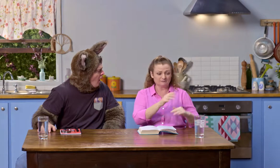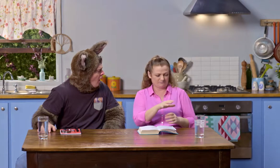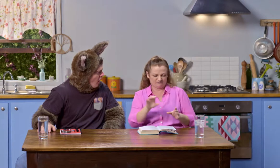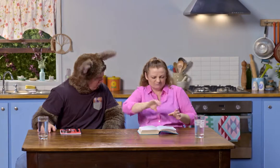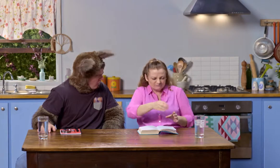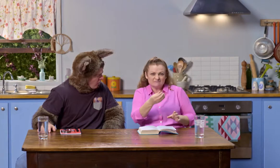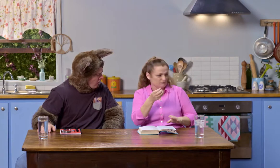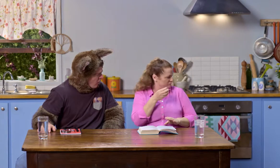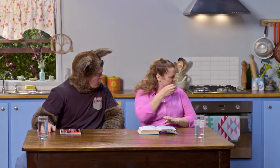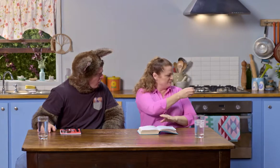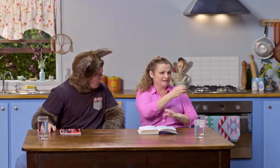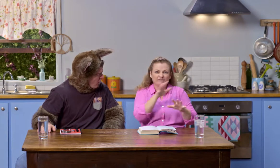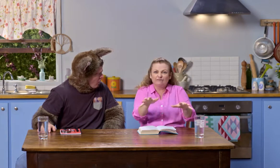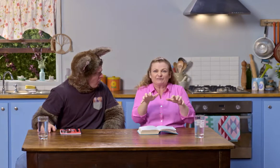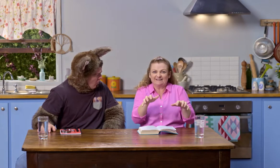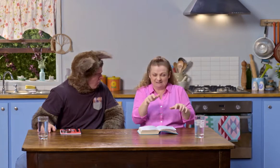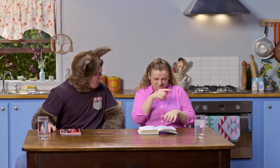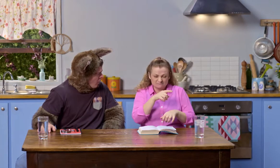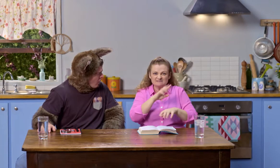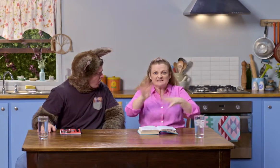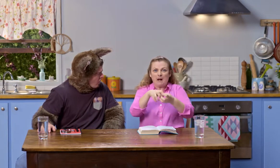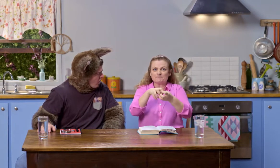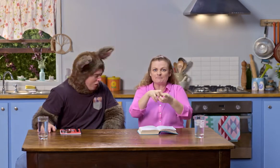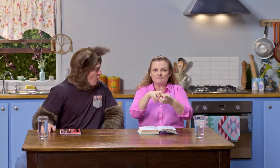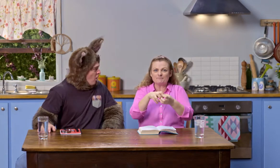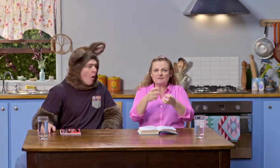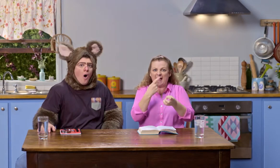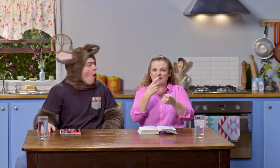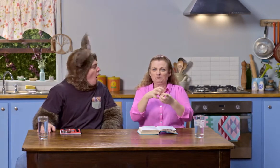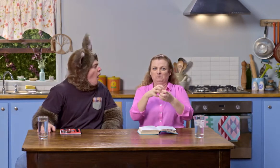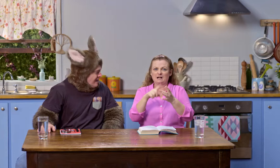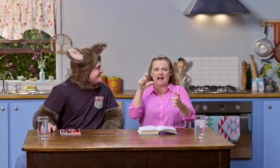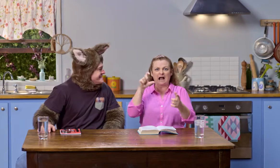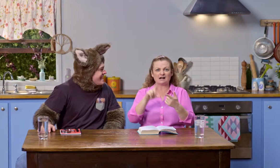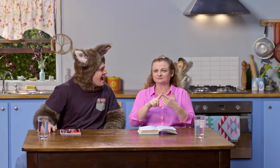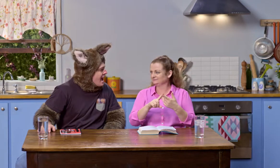And when you put it in the freezer, it turns into a solid, and it becomes ice.